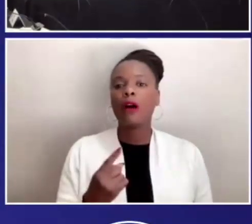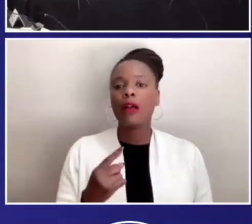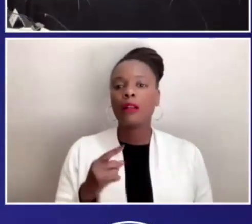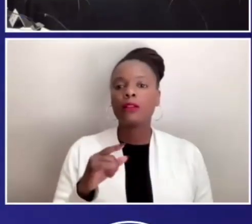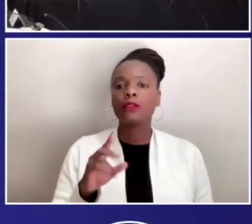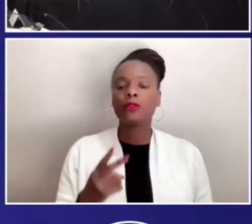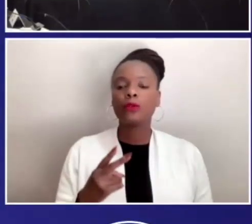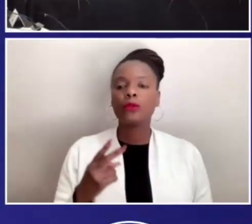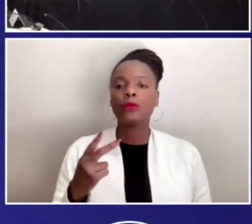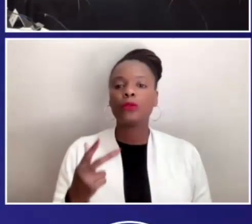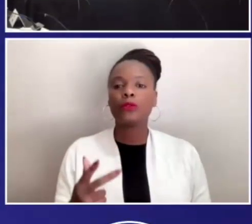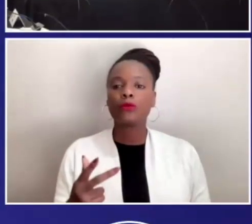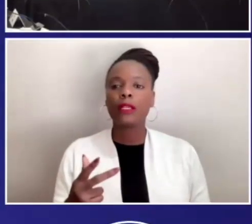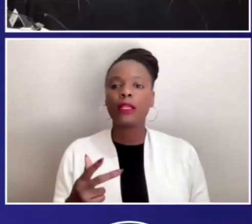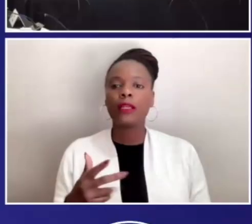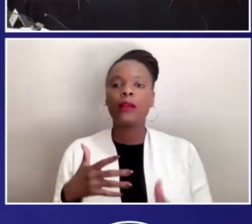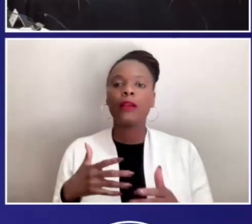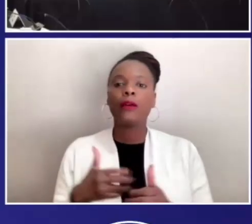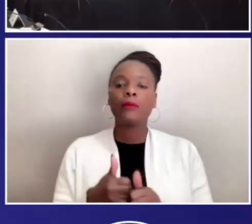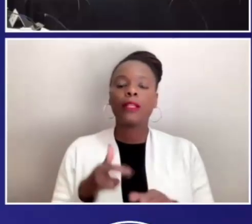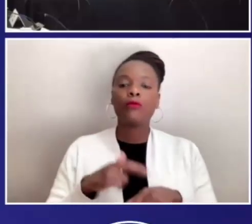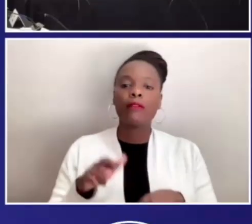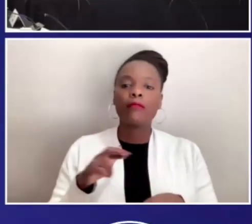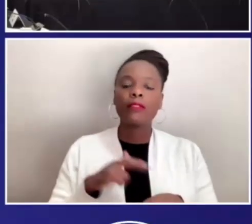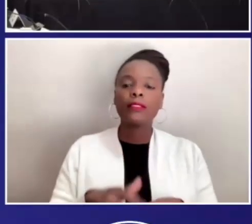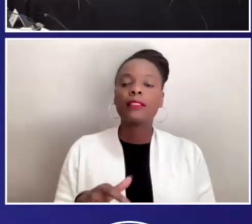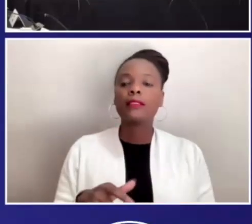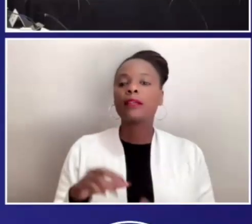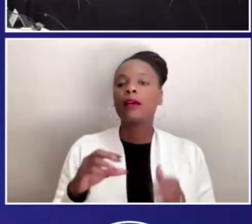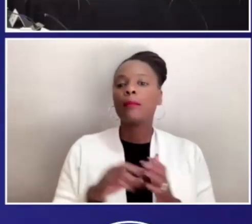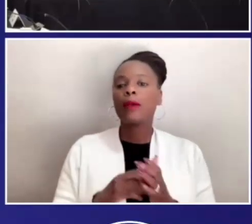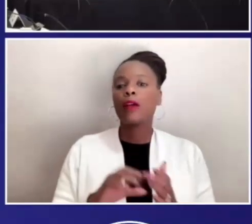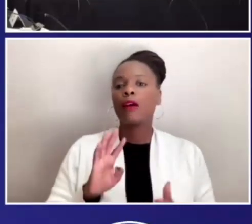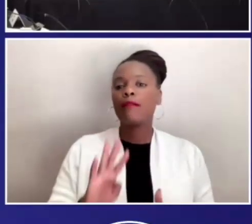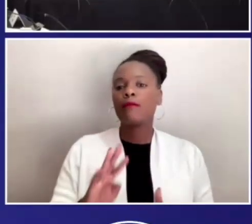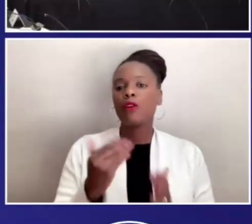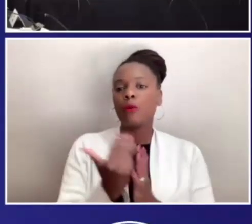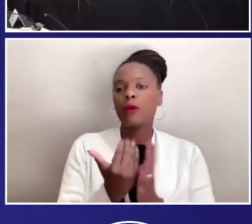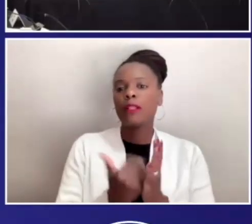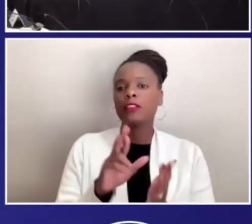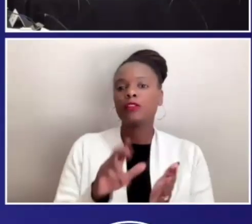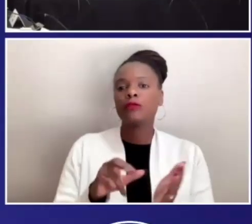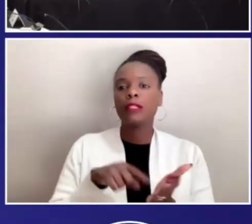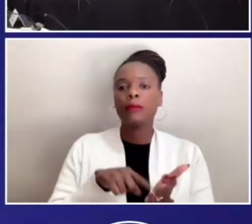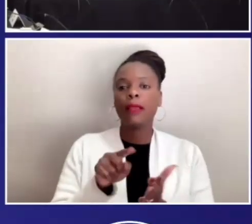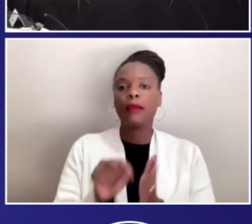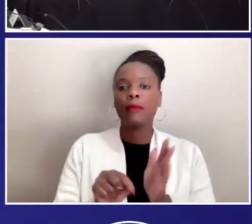Less than $10,000, they have 12 years. Greater than ten -- greater or equal to